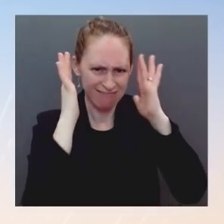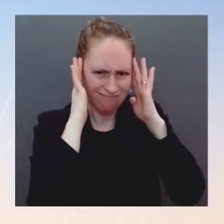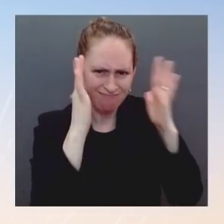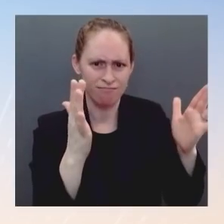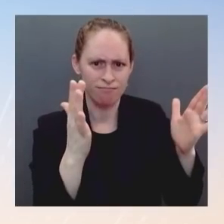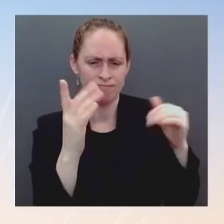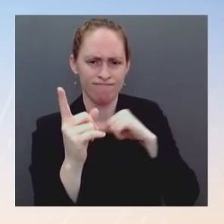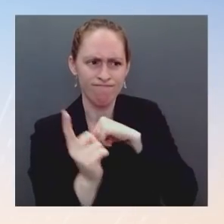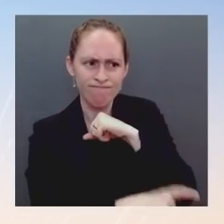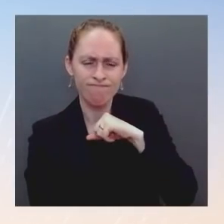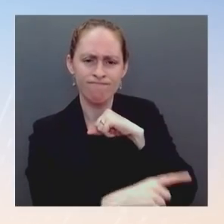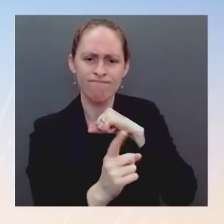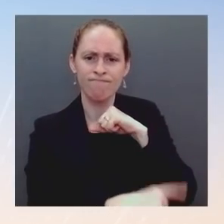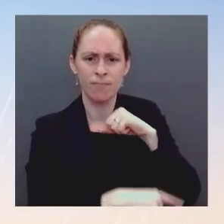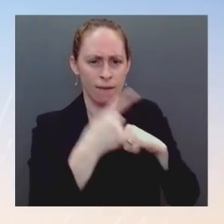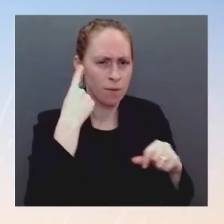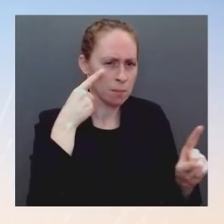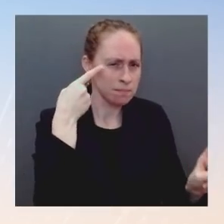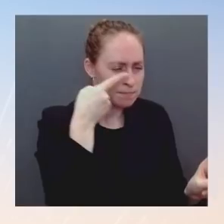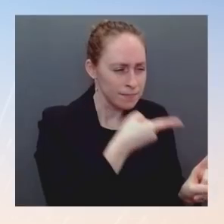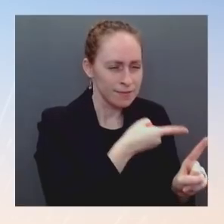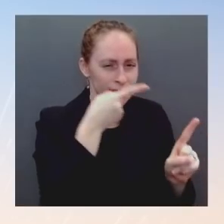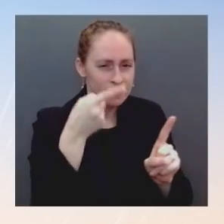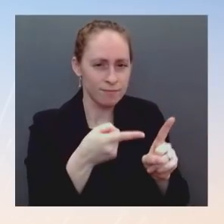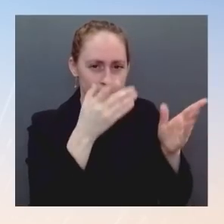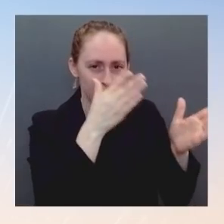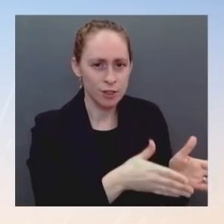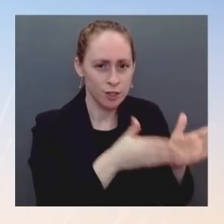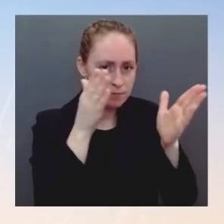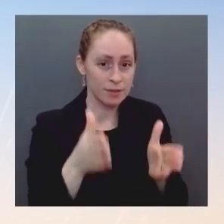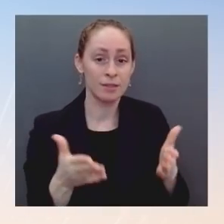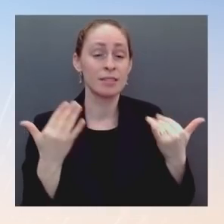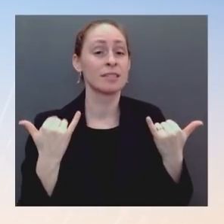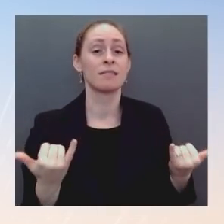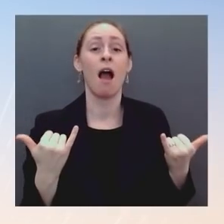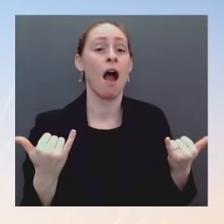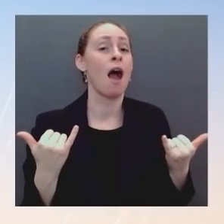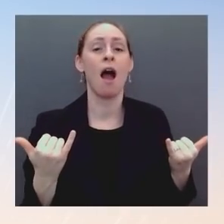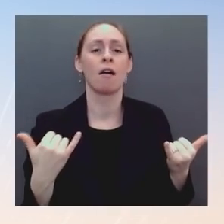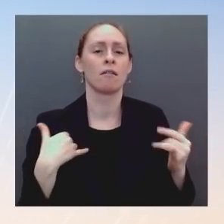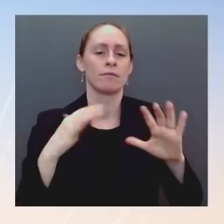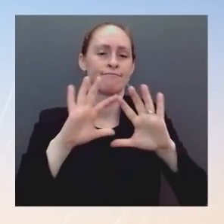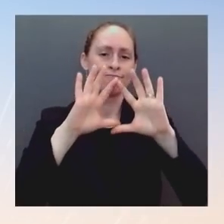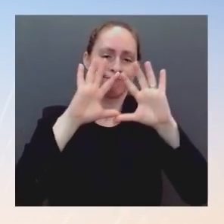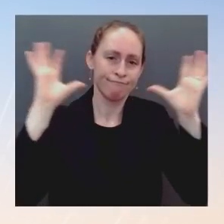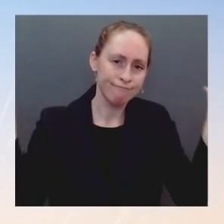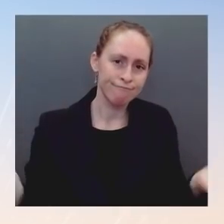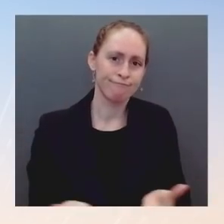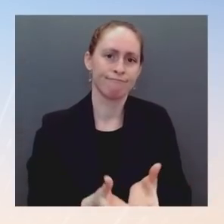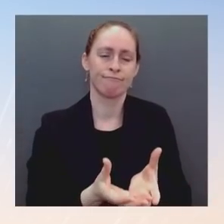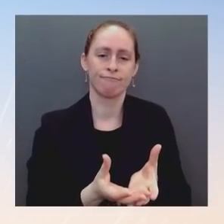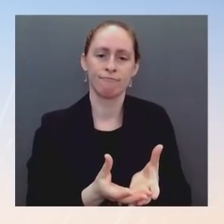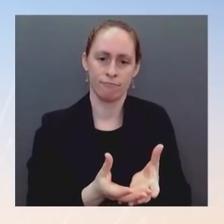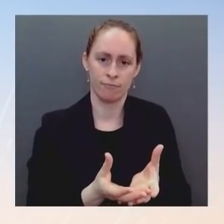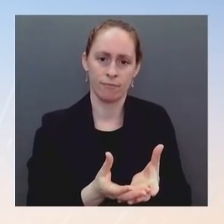but there is a package. We have developed specific sanctions packages for both Russian elites and their family members. Go ahead.